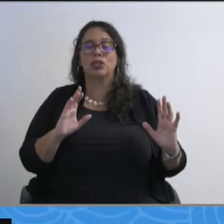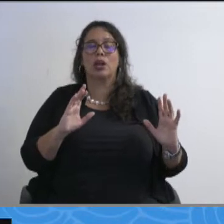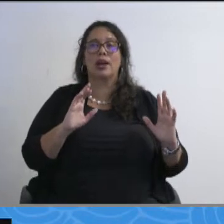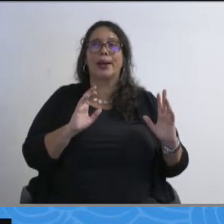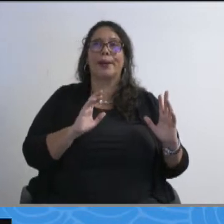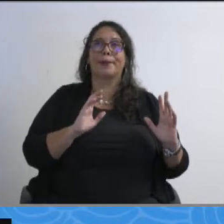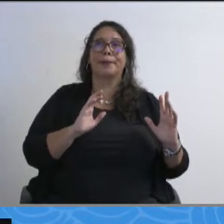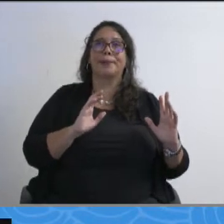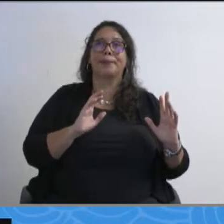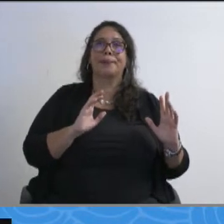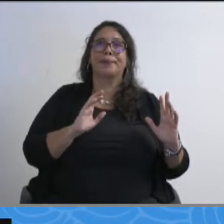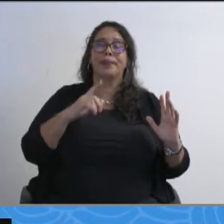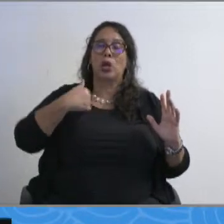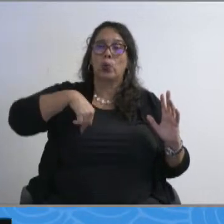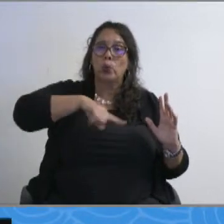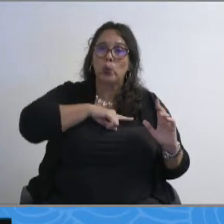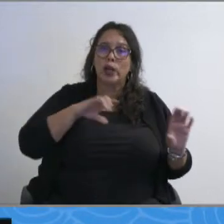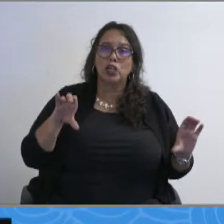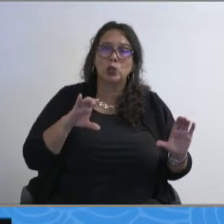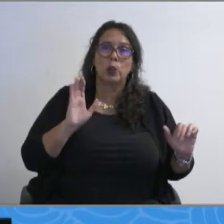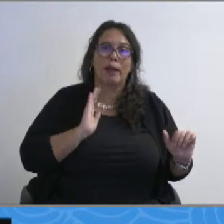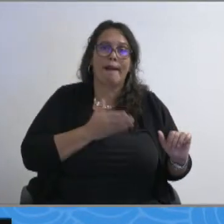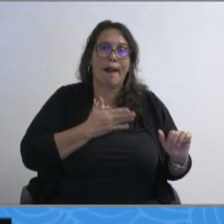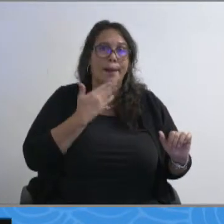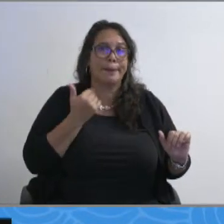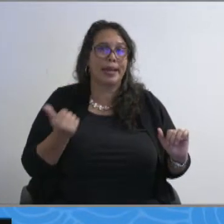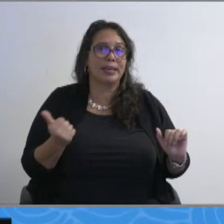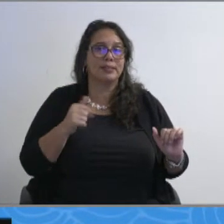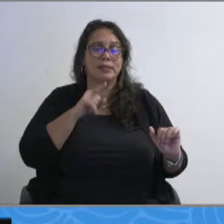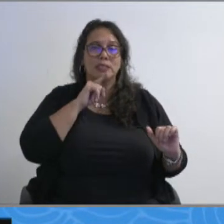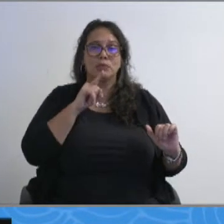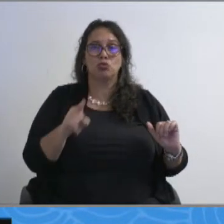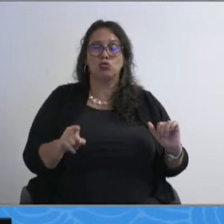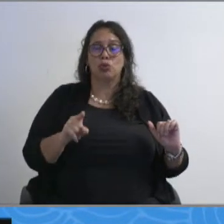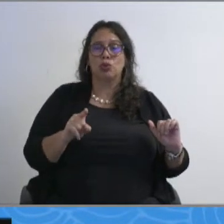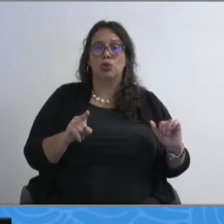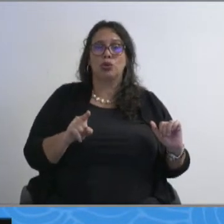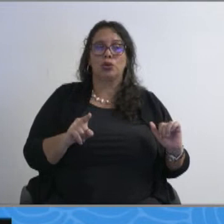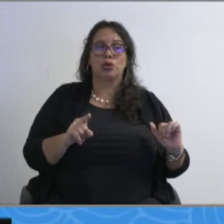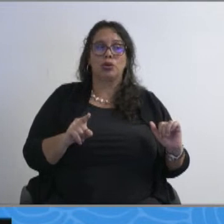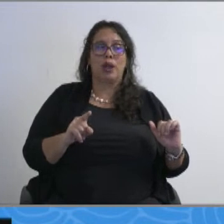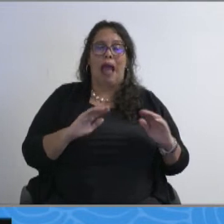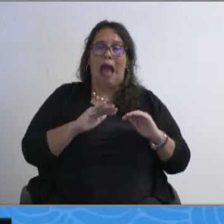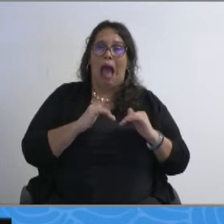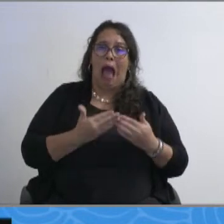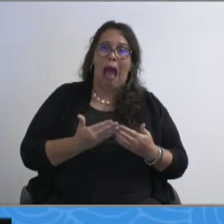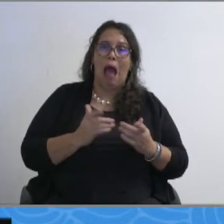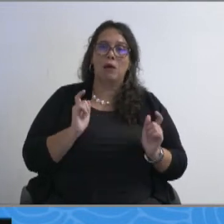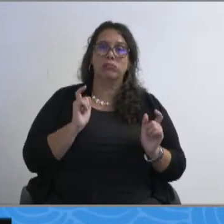that we are doing our best to ensure that how we're delivering these interventions